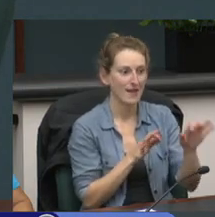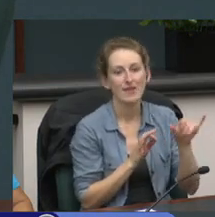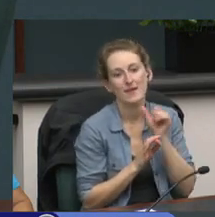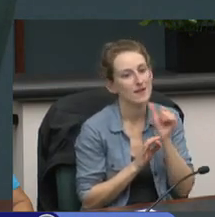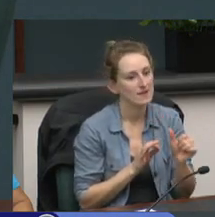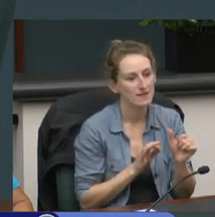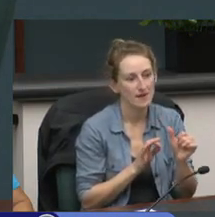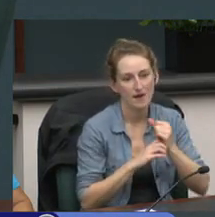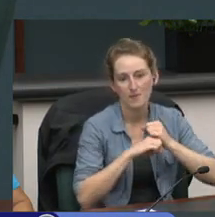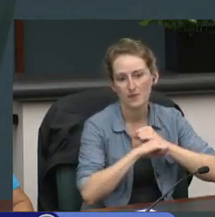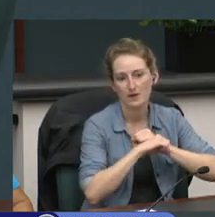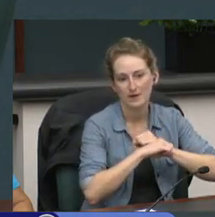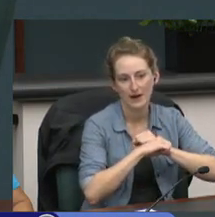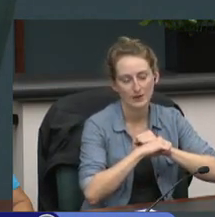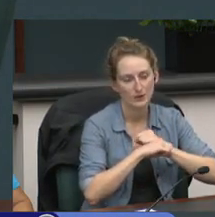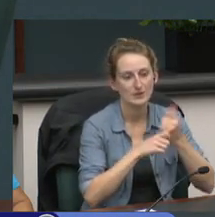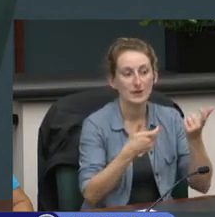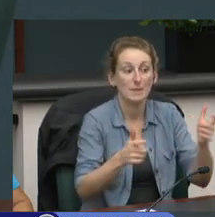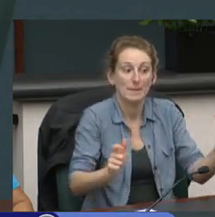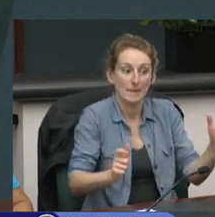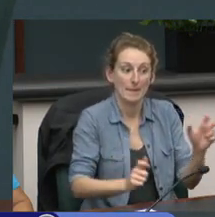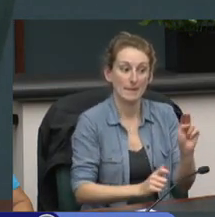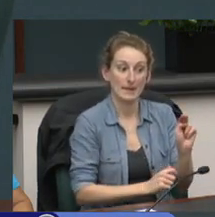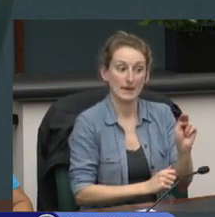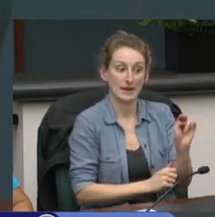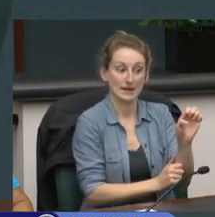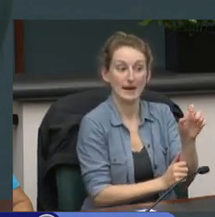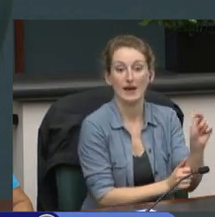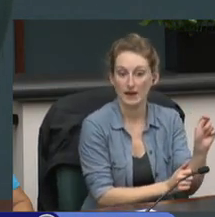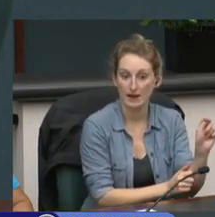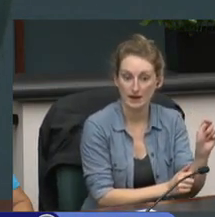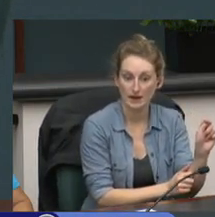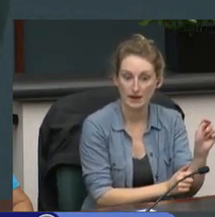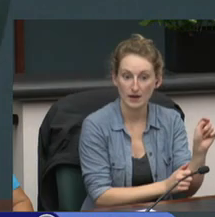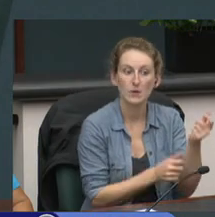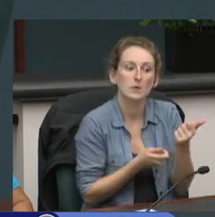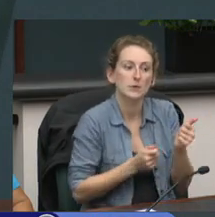net and we're trying to catch the important structures before they go but